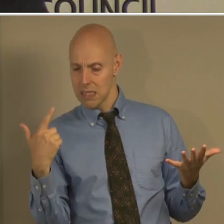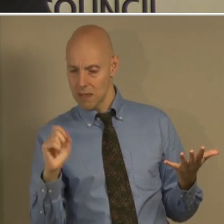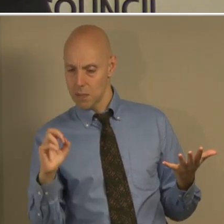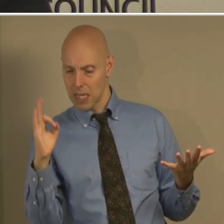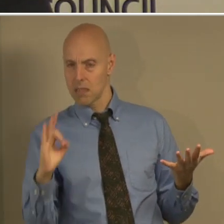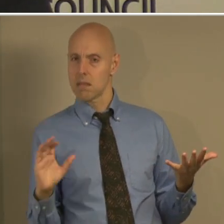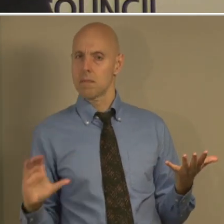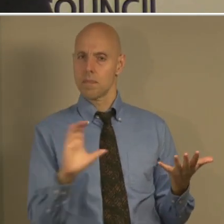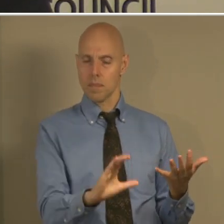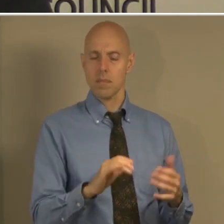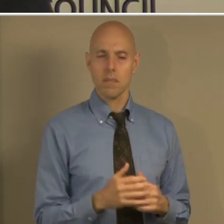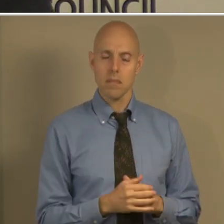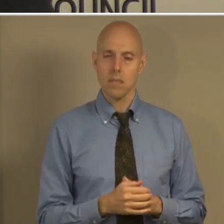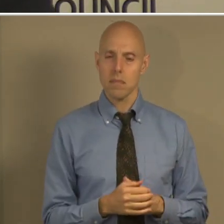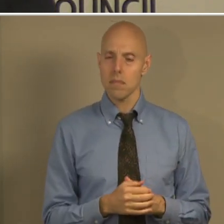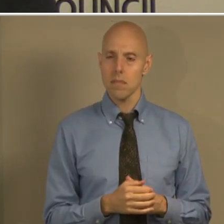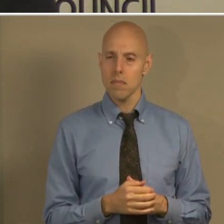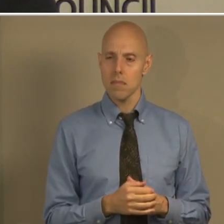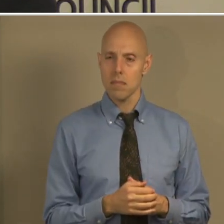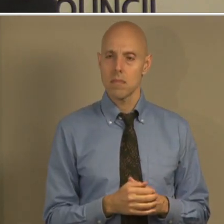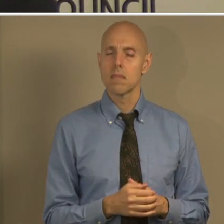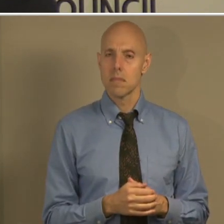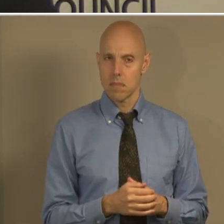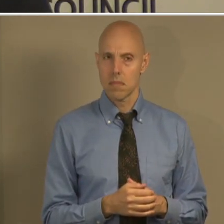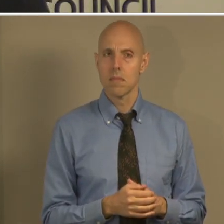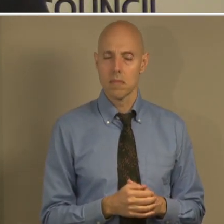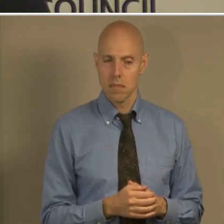So there's a small shift of funding in the National Portfolio.